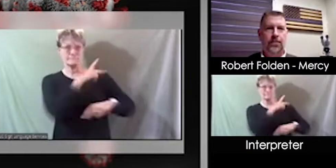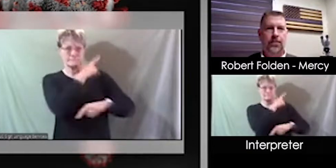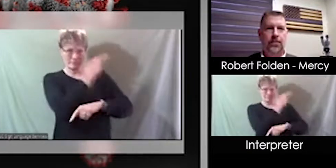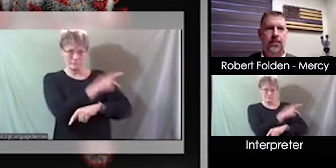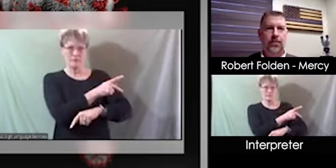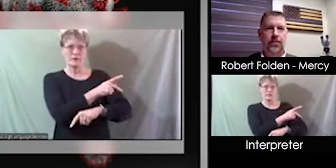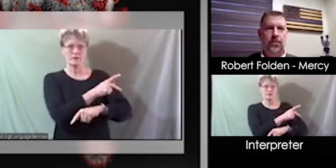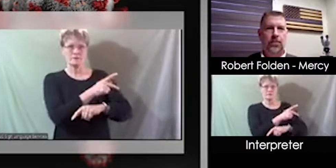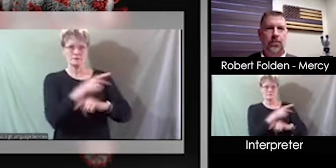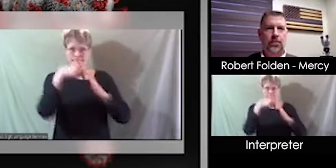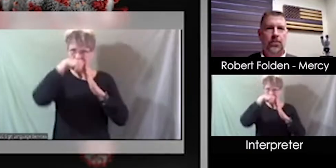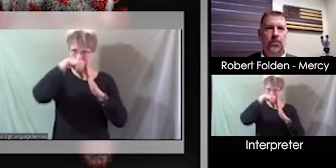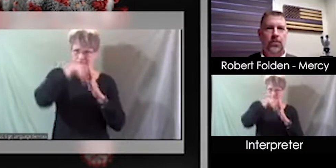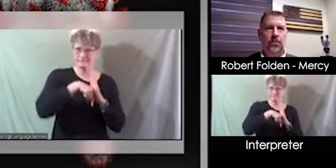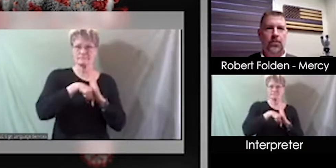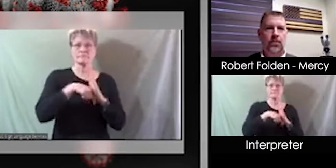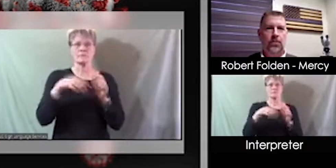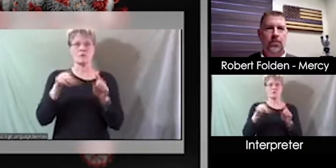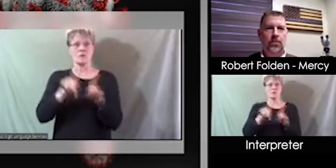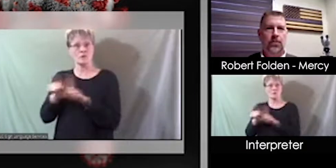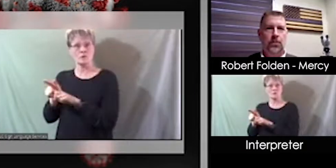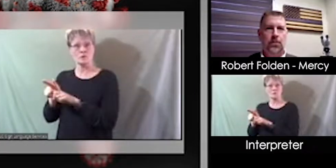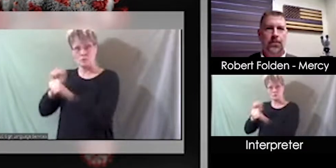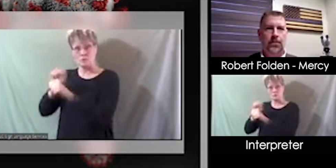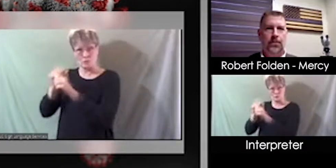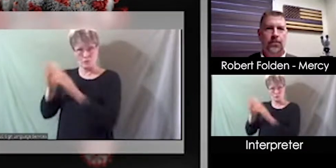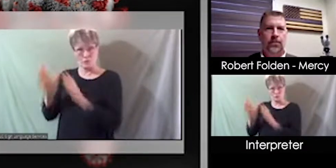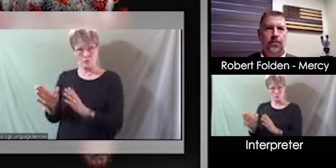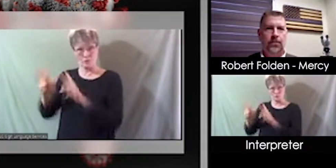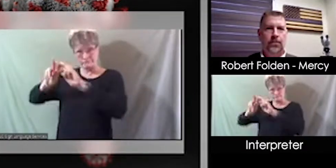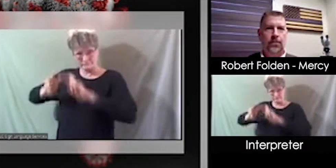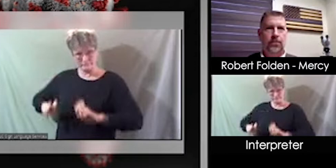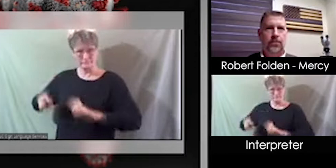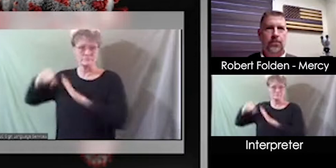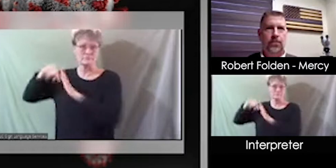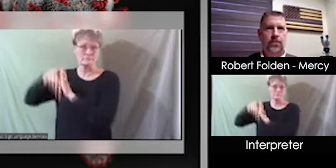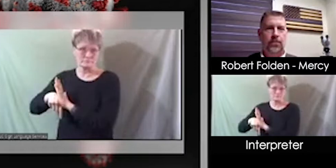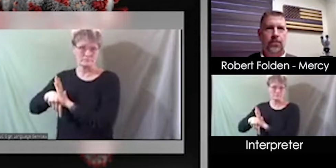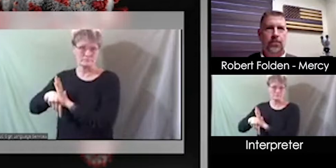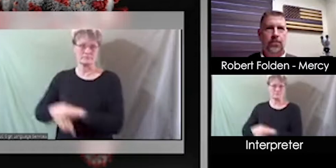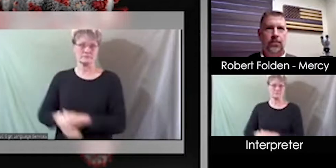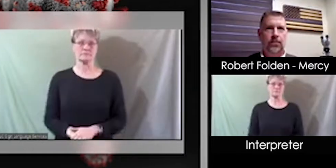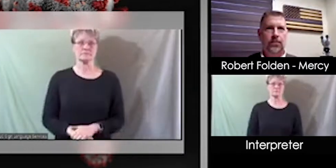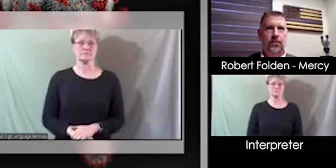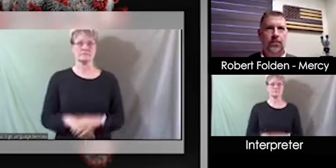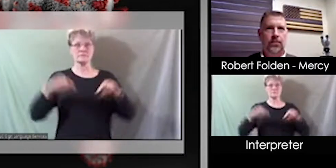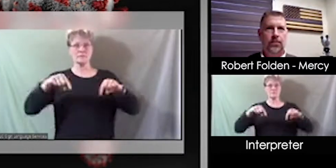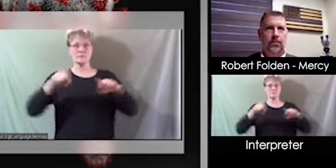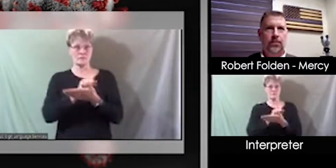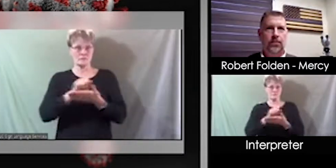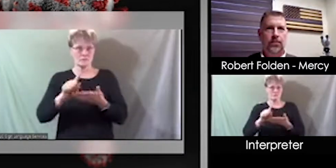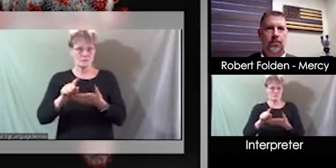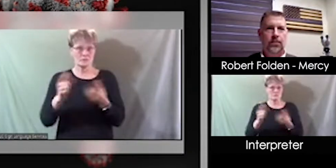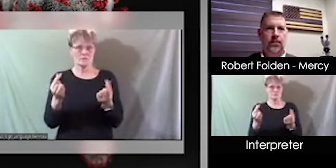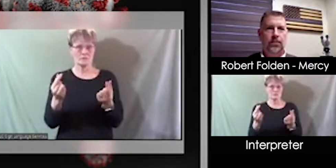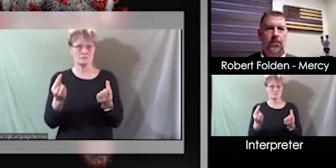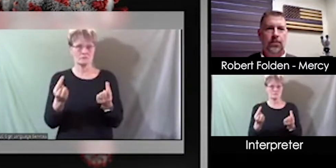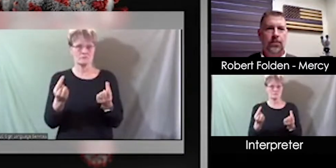employees. One thing that we are looking to potentially do and add this week is to start screening employees